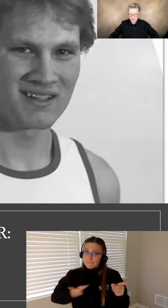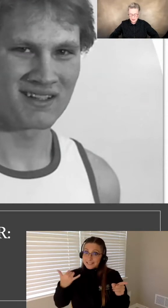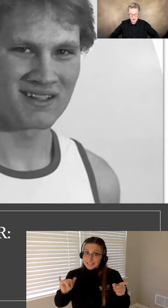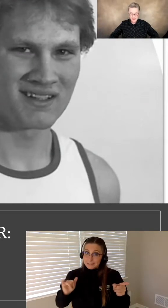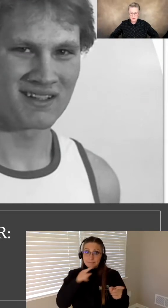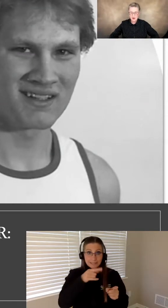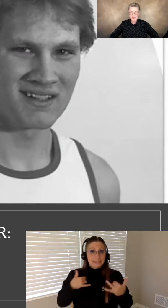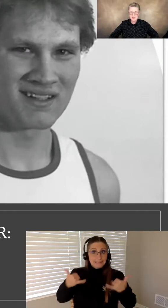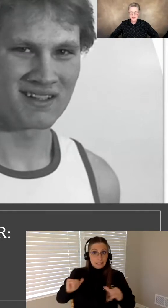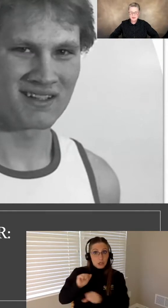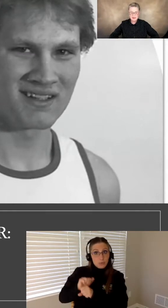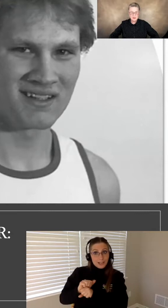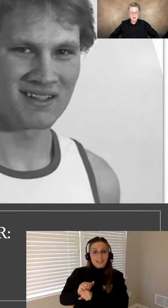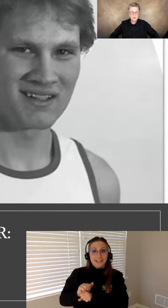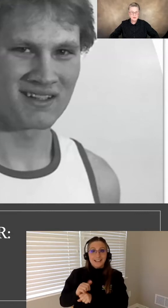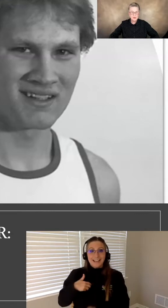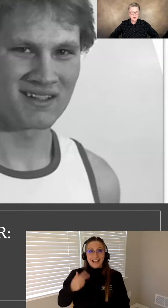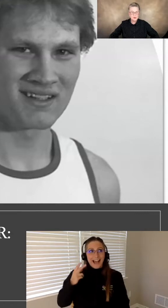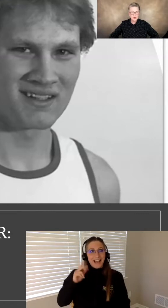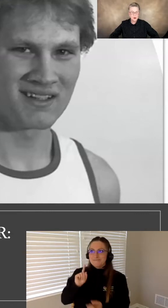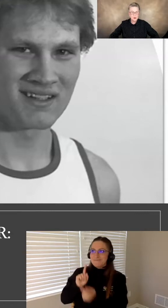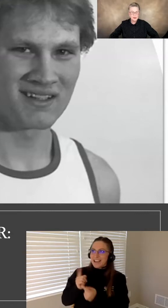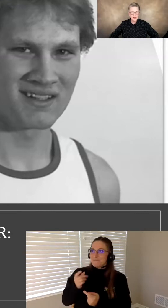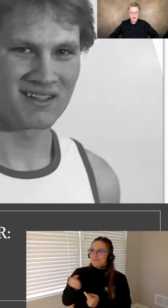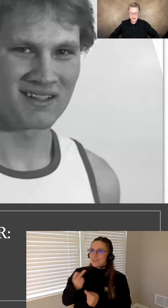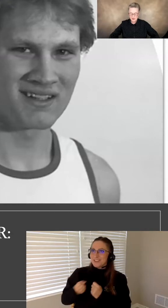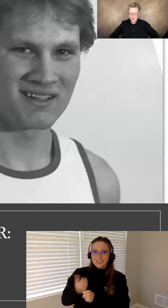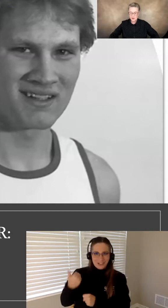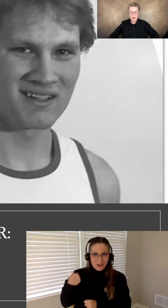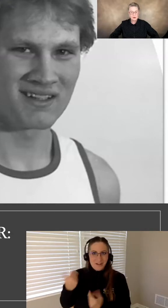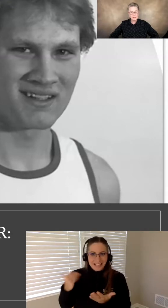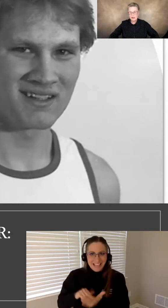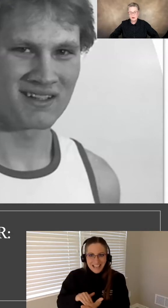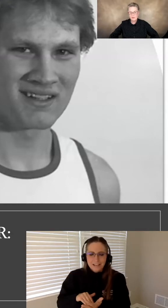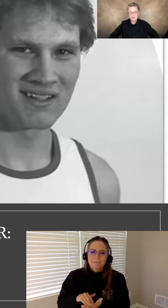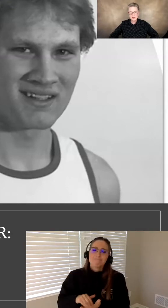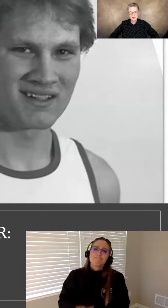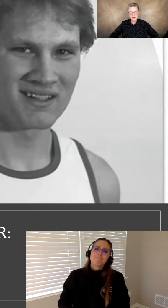I got to see him a few years ago and we had a great conversation